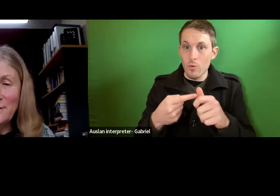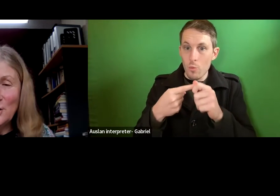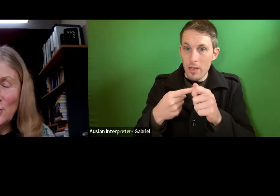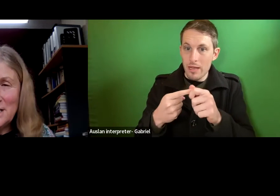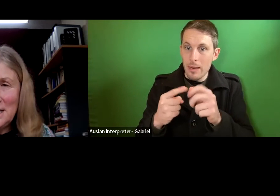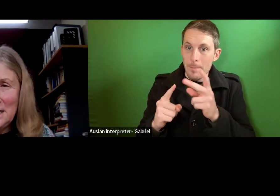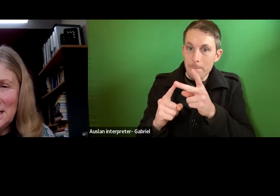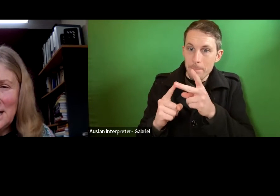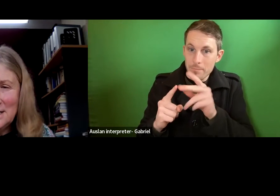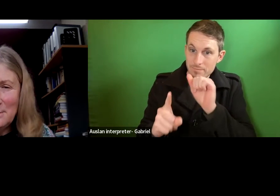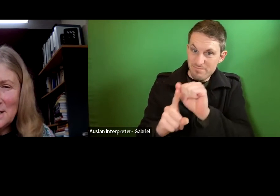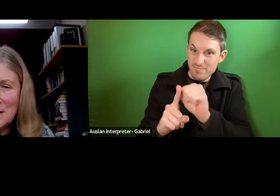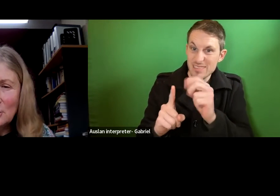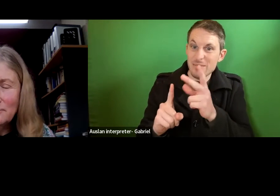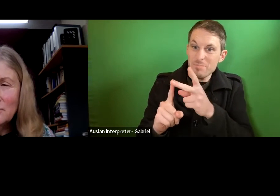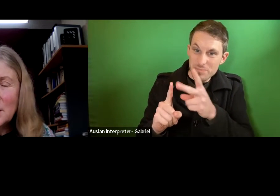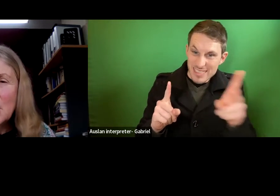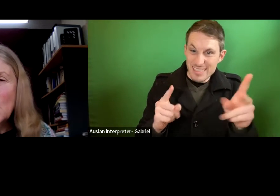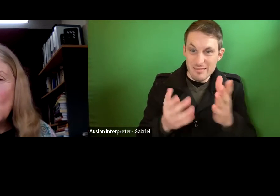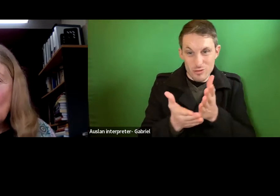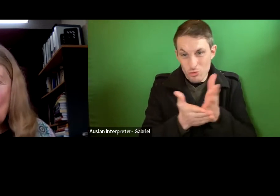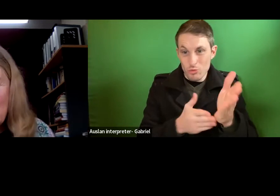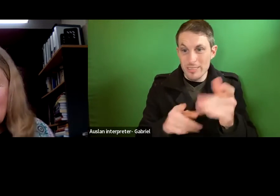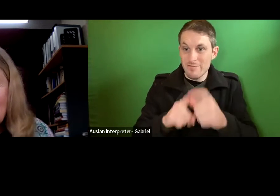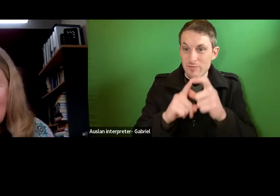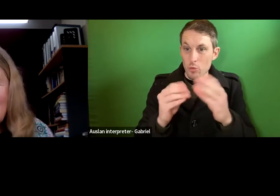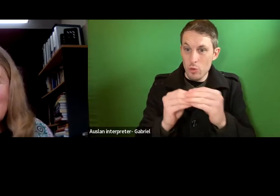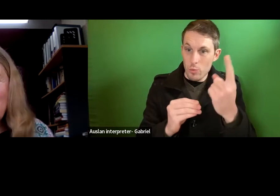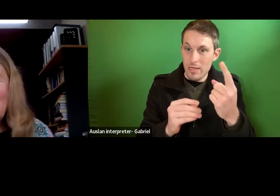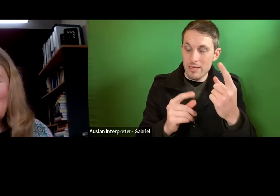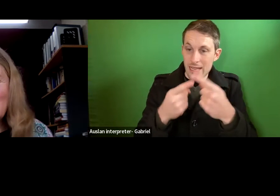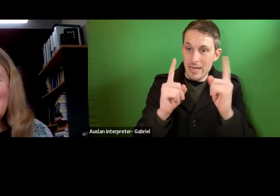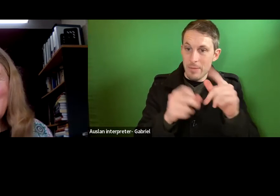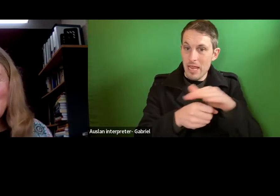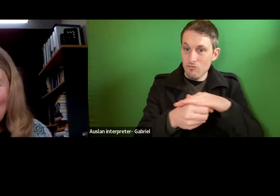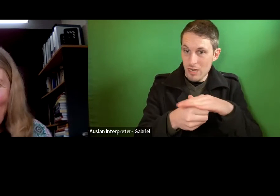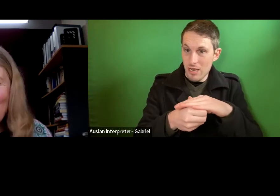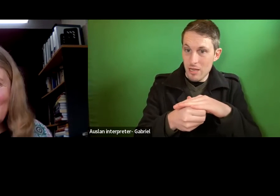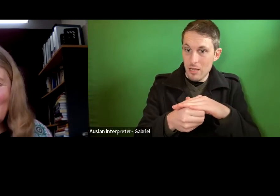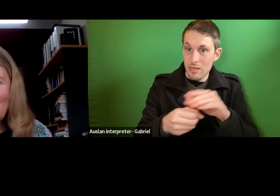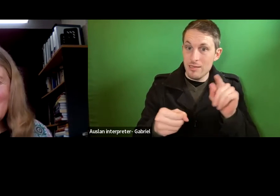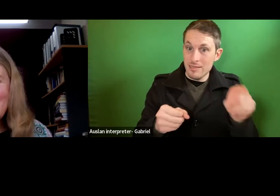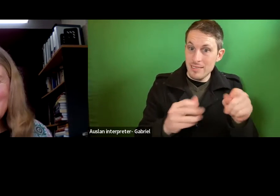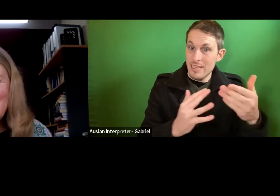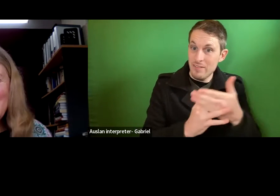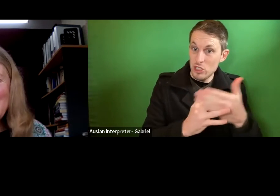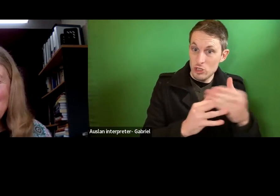difficulty in a key academic skill where intervention has not resulted in the